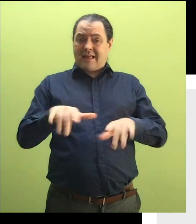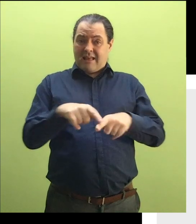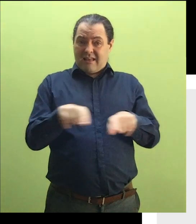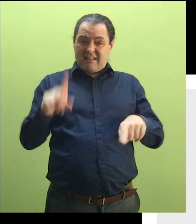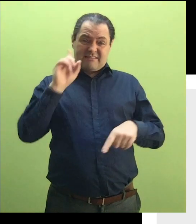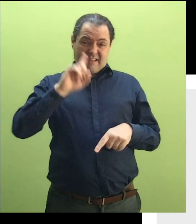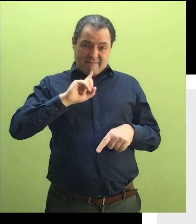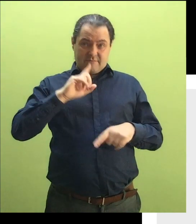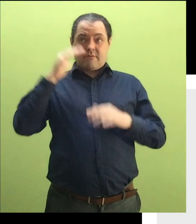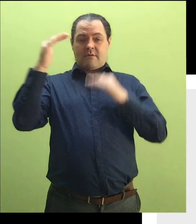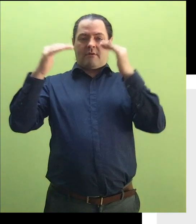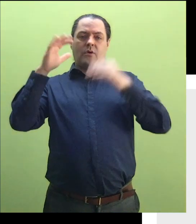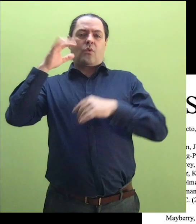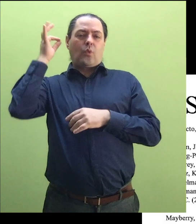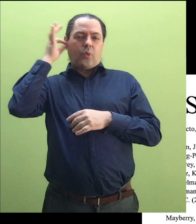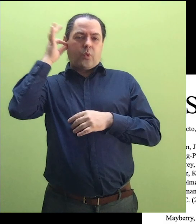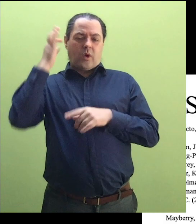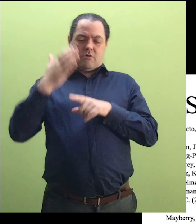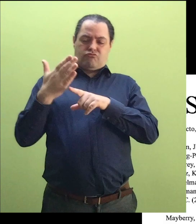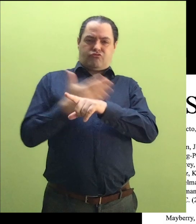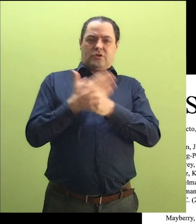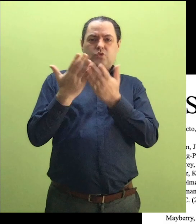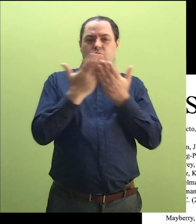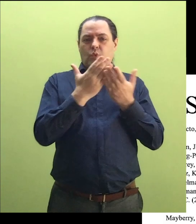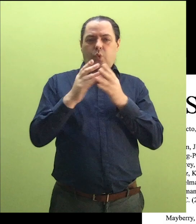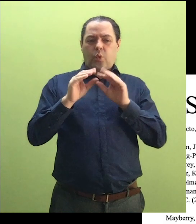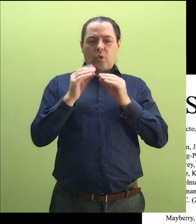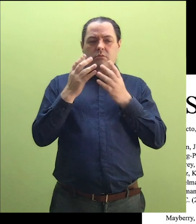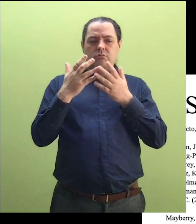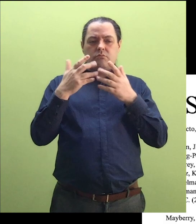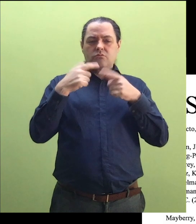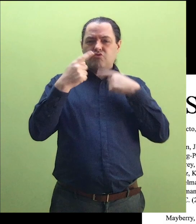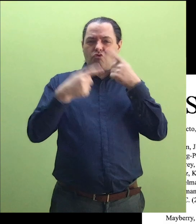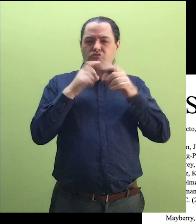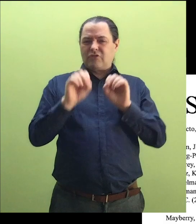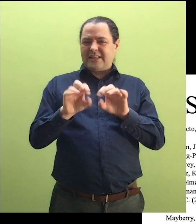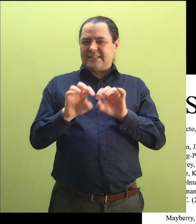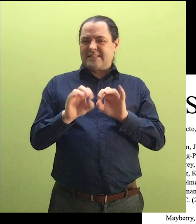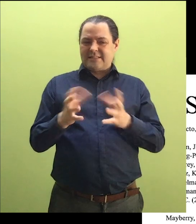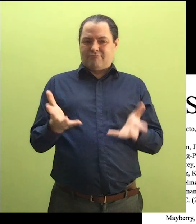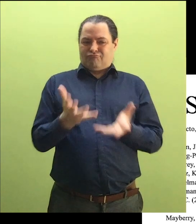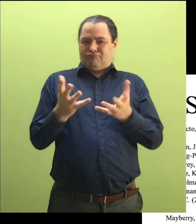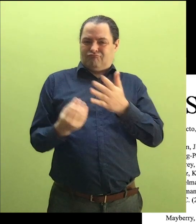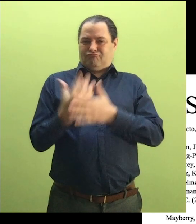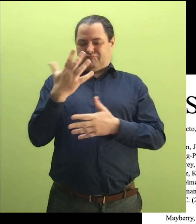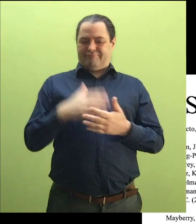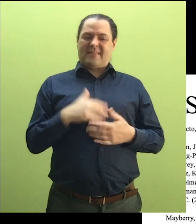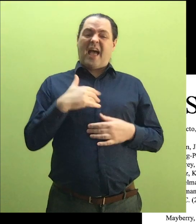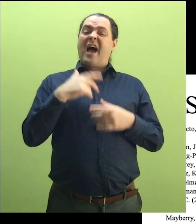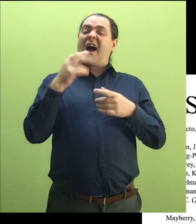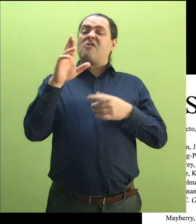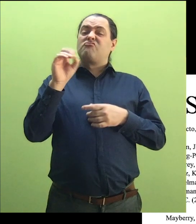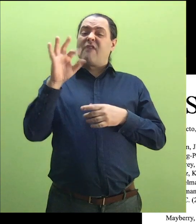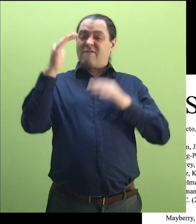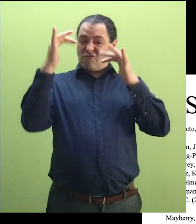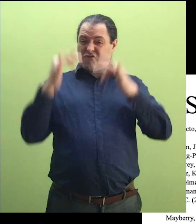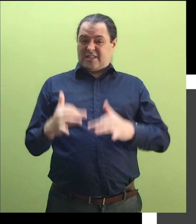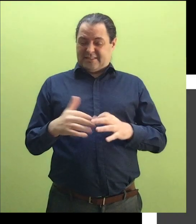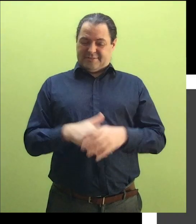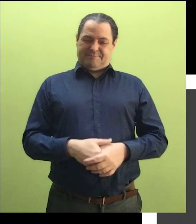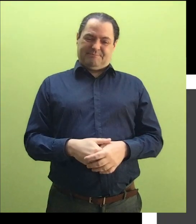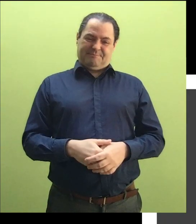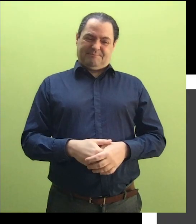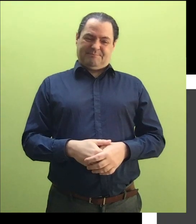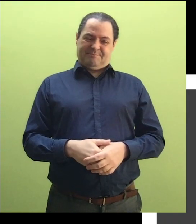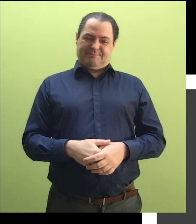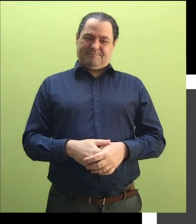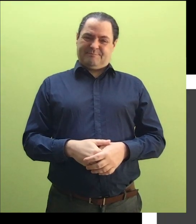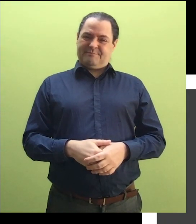Kadir Gökgöz These are our selected references. Thank you